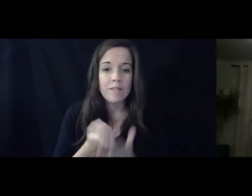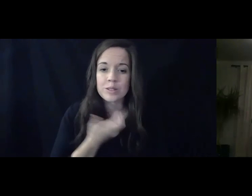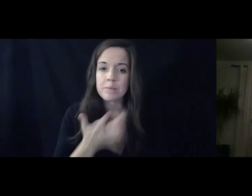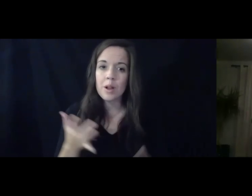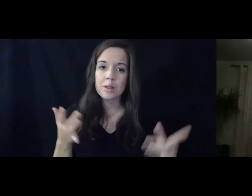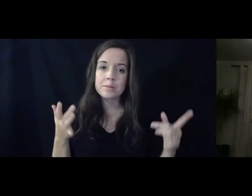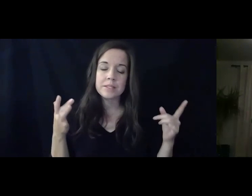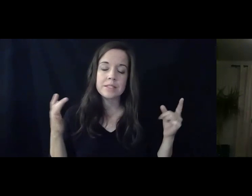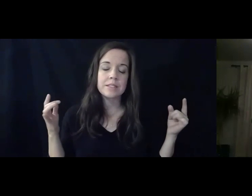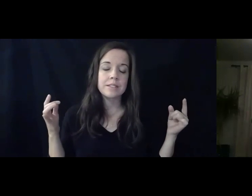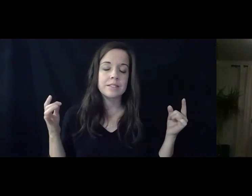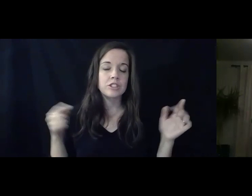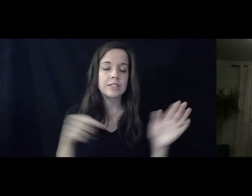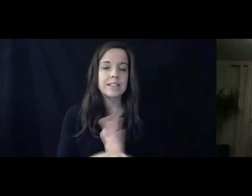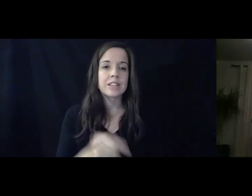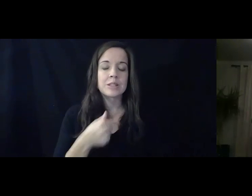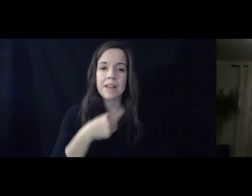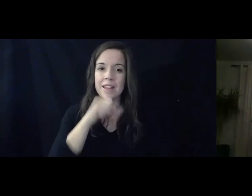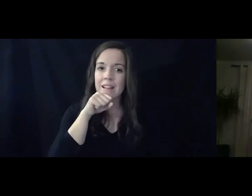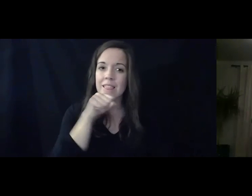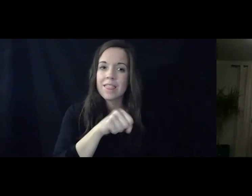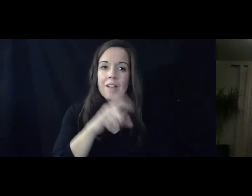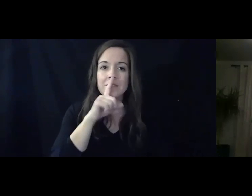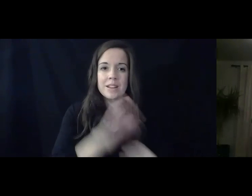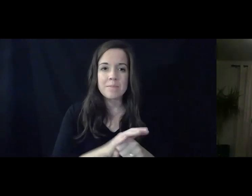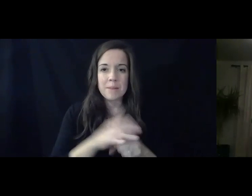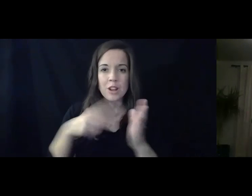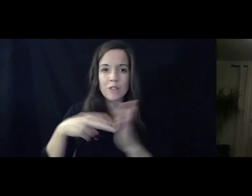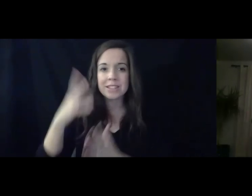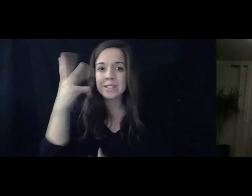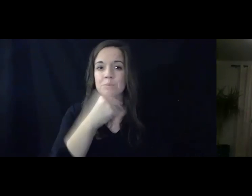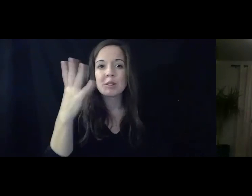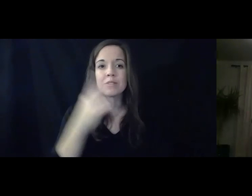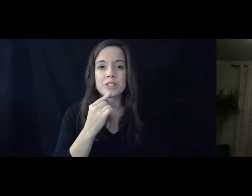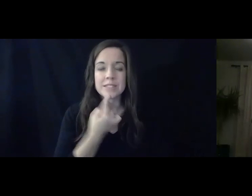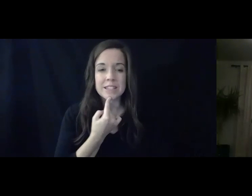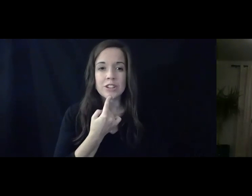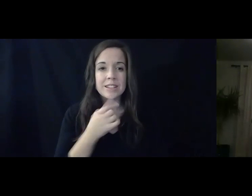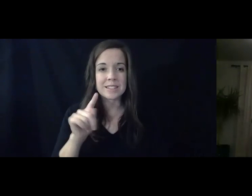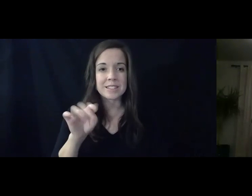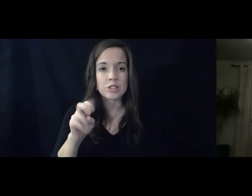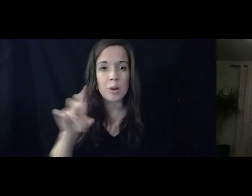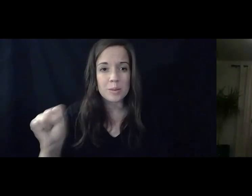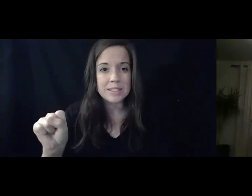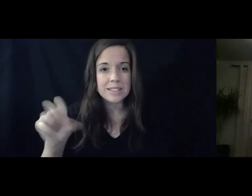also I love the commitment of reading these like beautiful serious poems in that ghost costume.